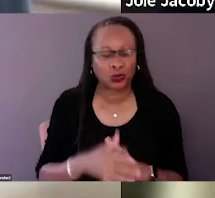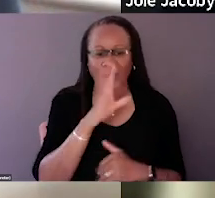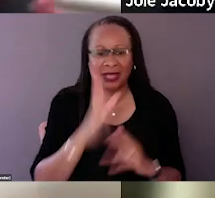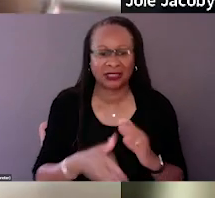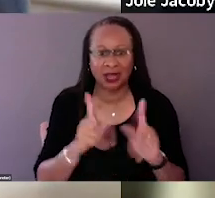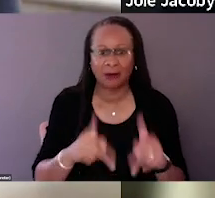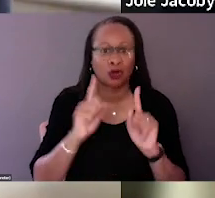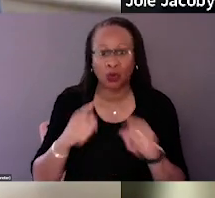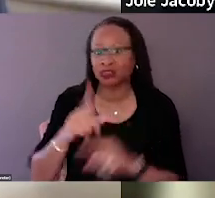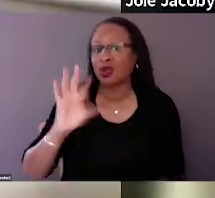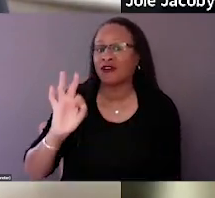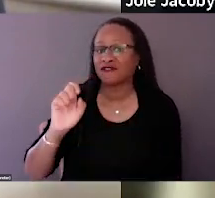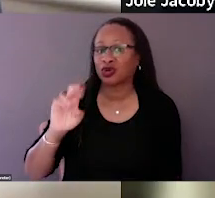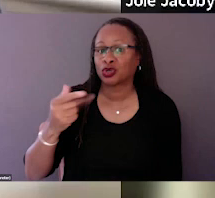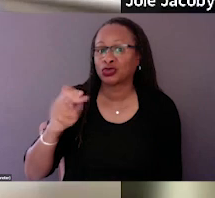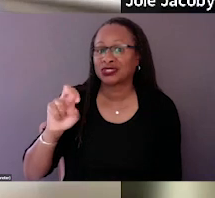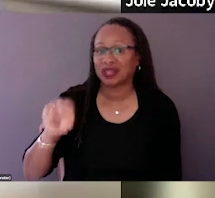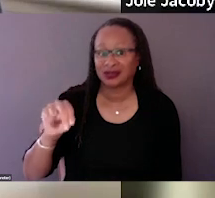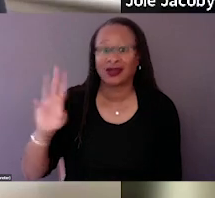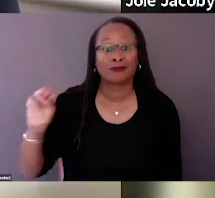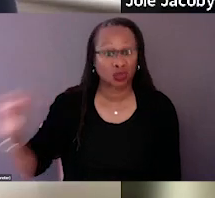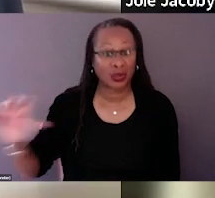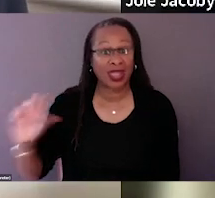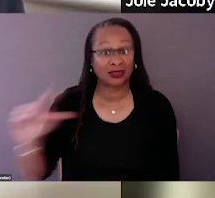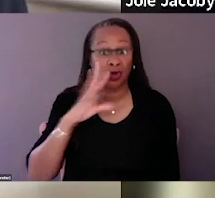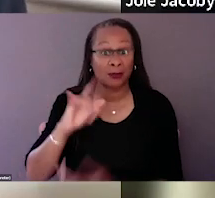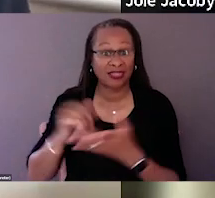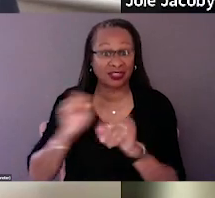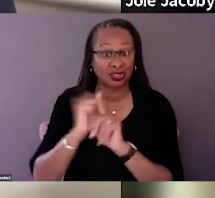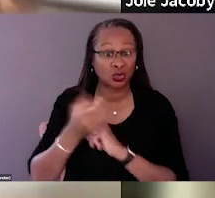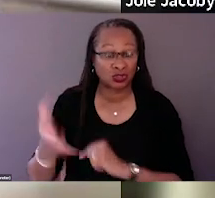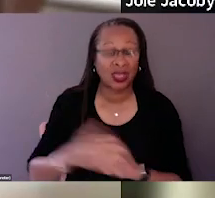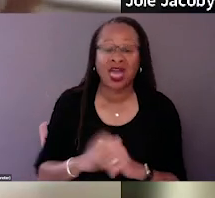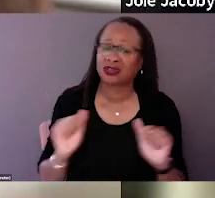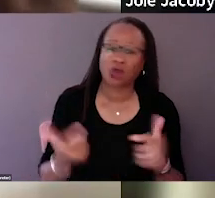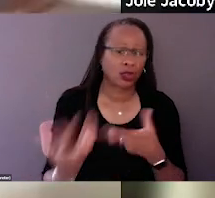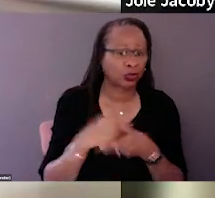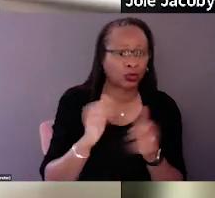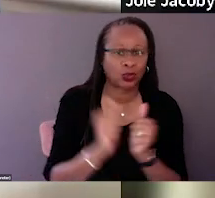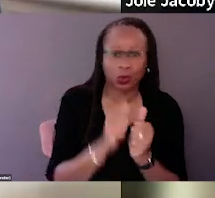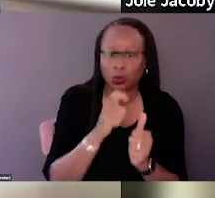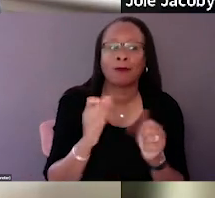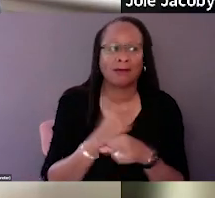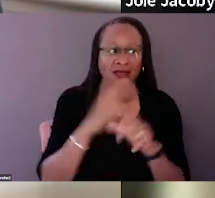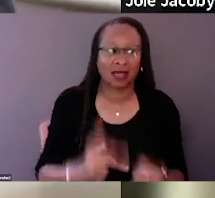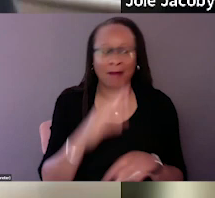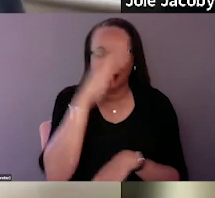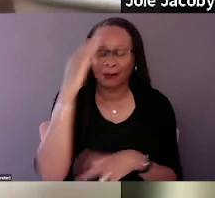And so, those are the people that make up Black Twitter, so it was important to have those people too, and that felt like the right setting